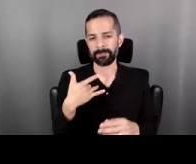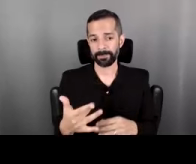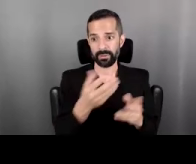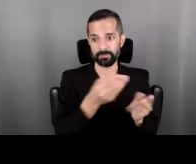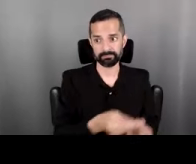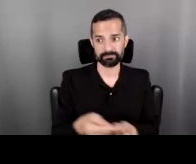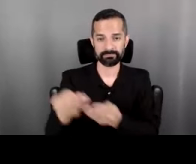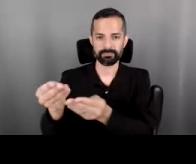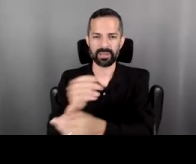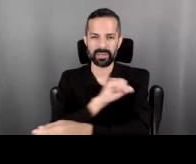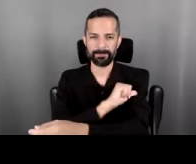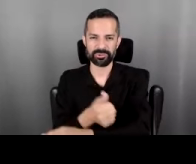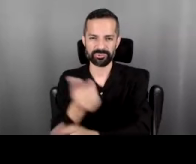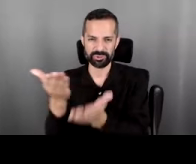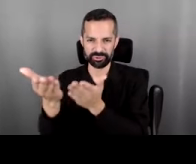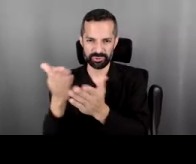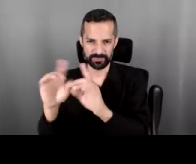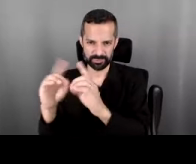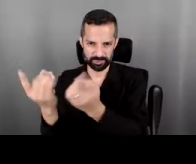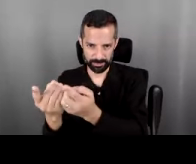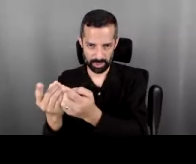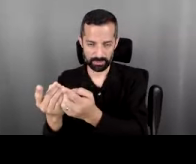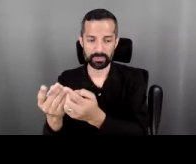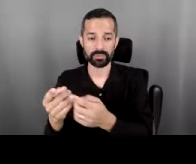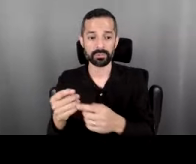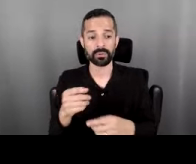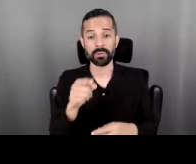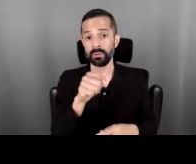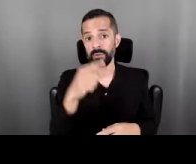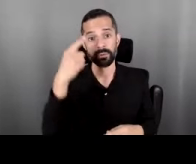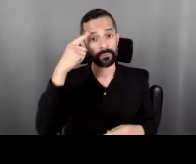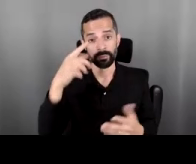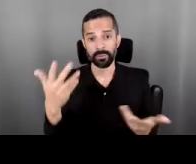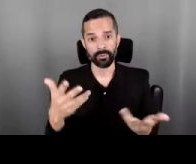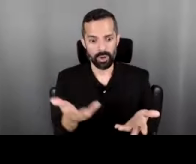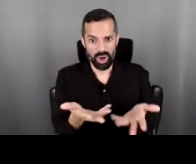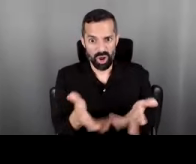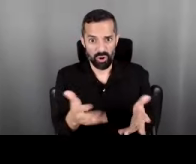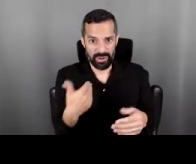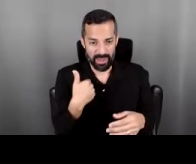department for modifications to existing facilities applicable